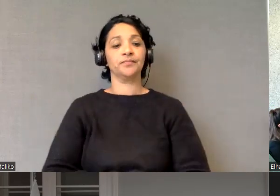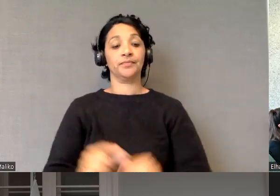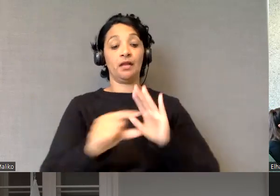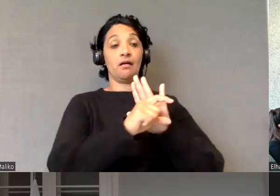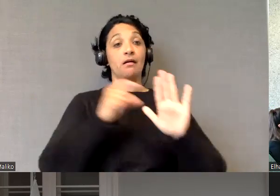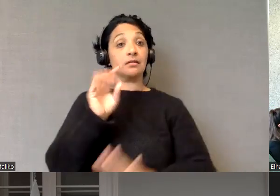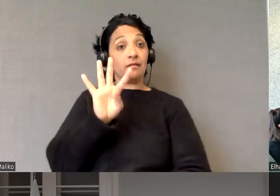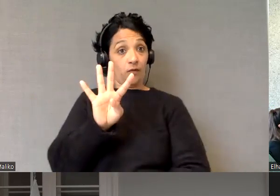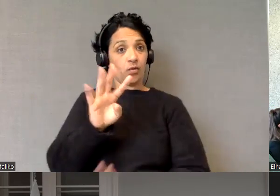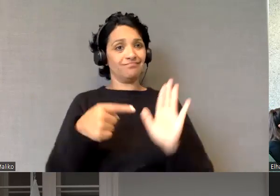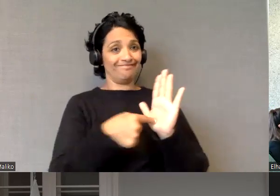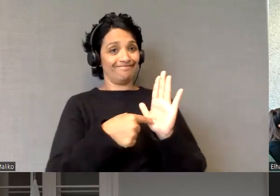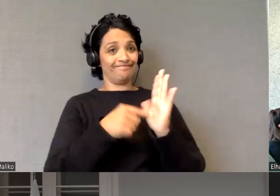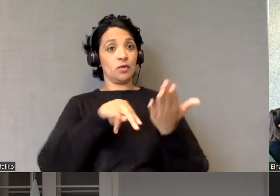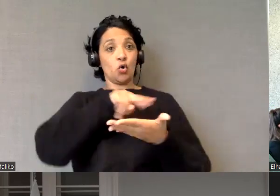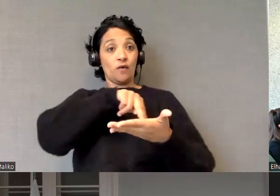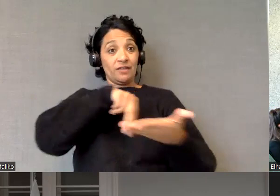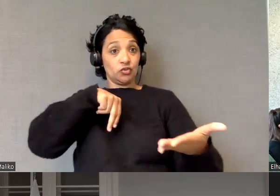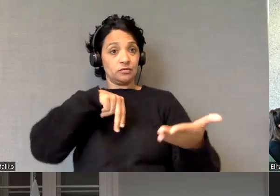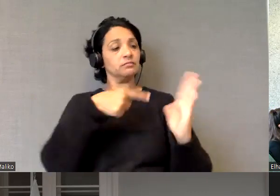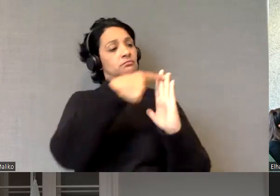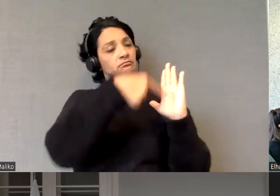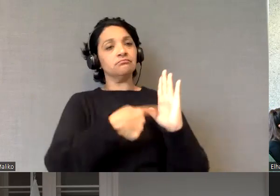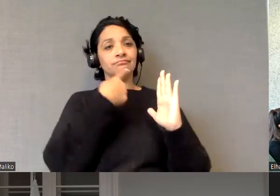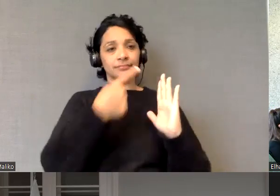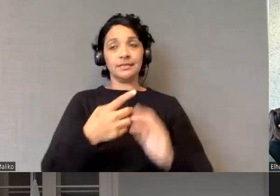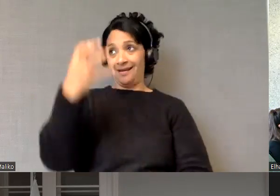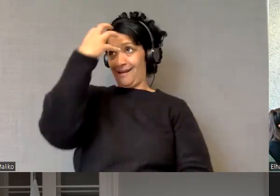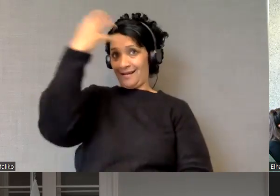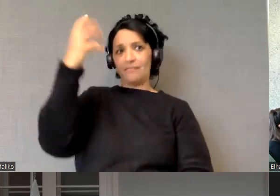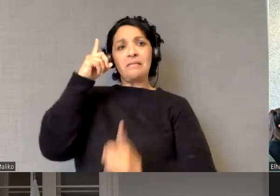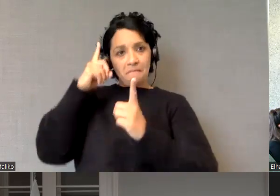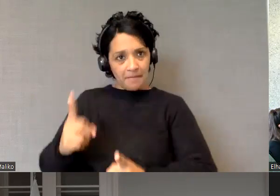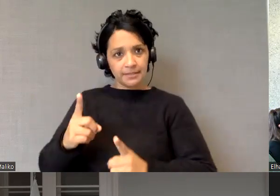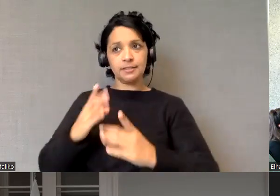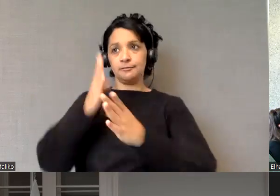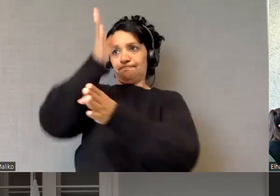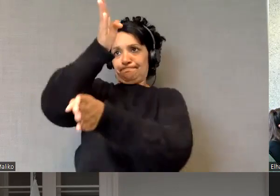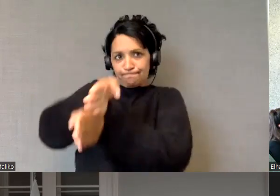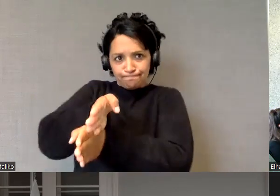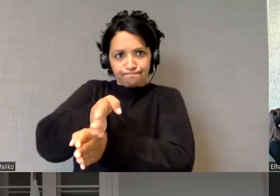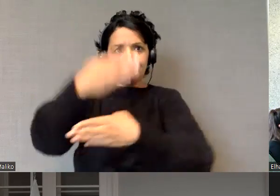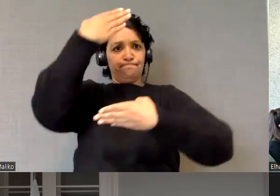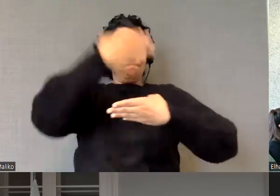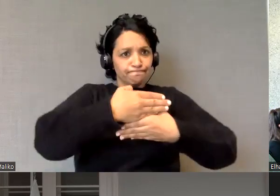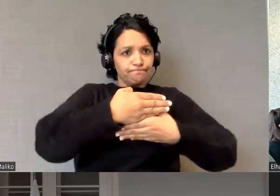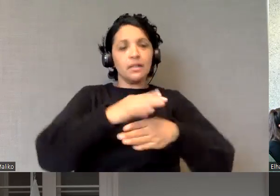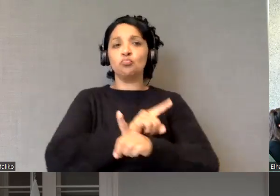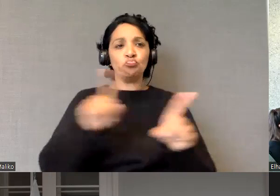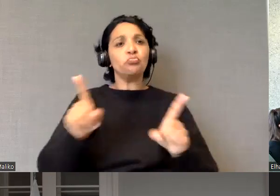of the CRPD states should engage with organisations of persons with disabilities as part of engagement with civil society.